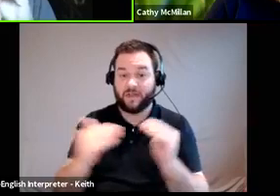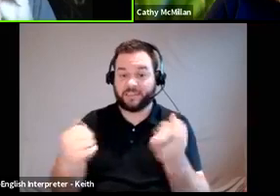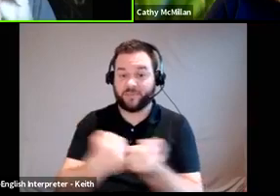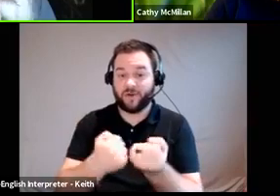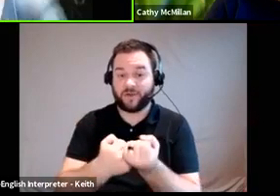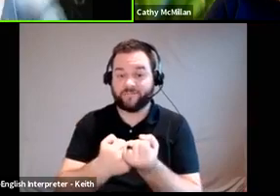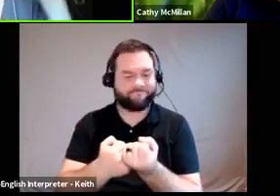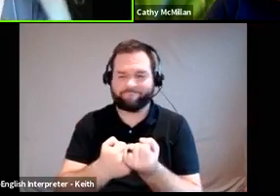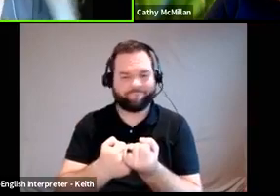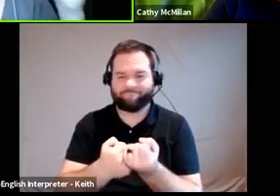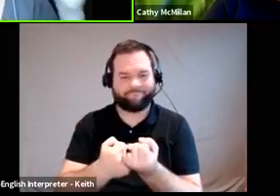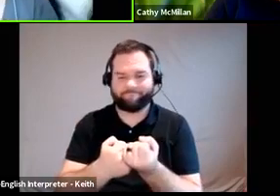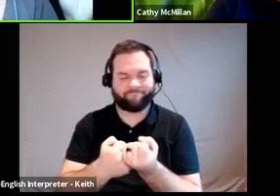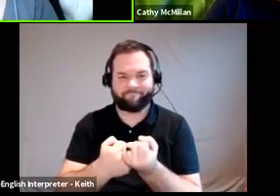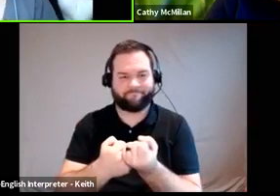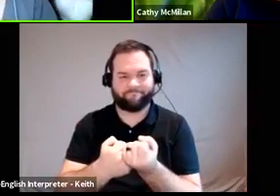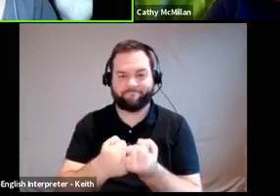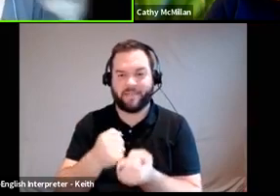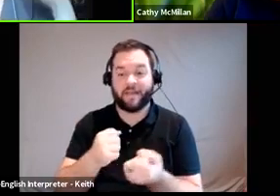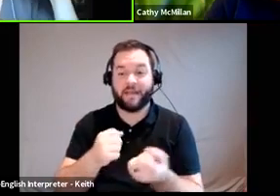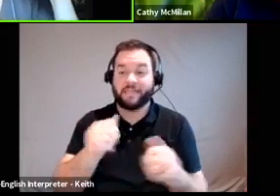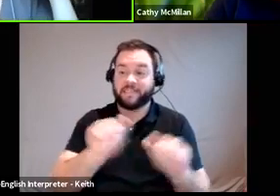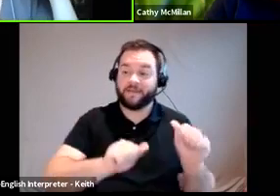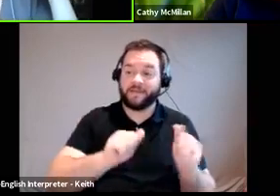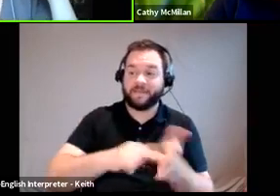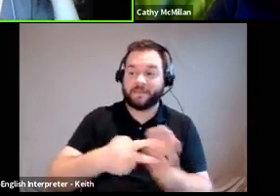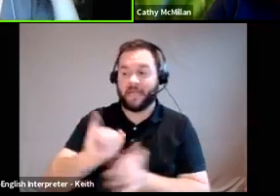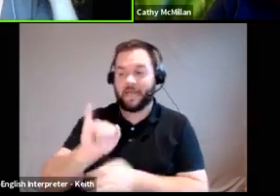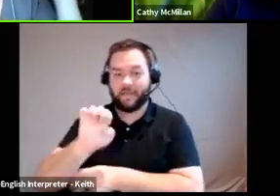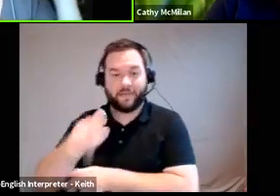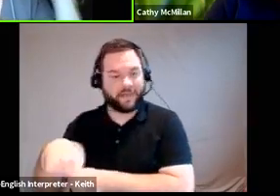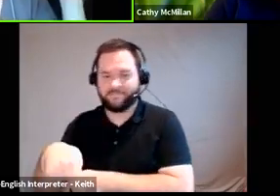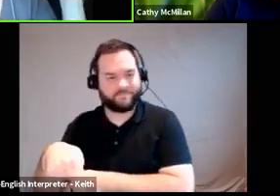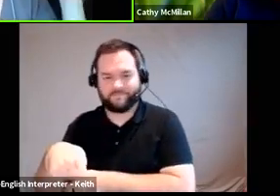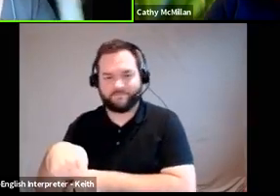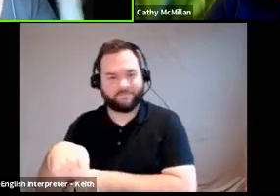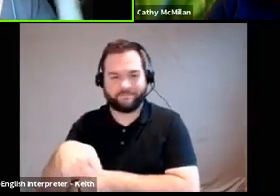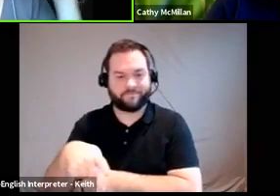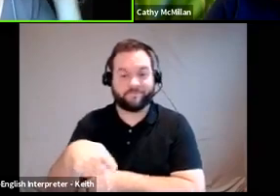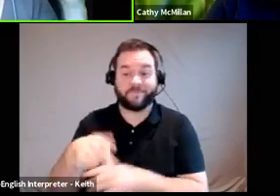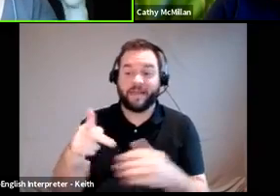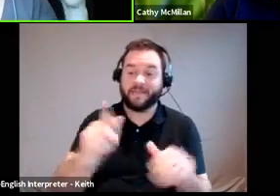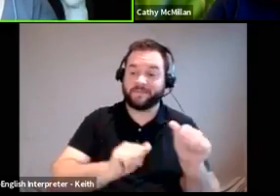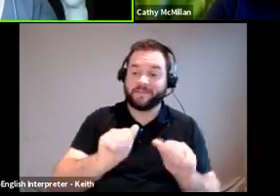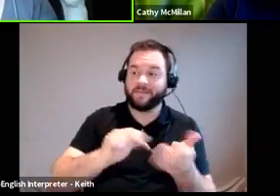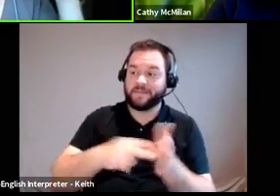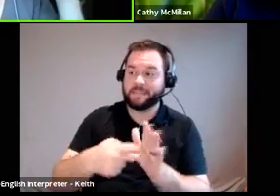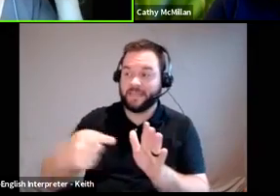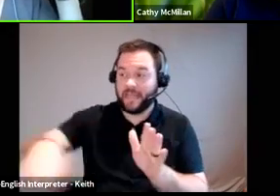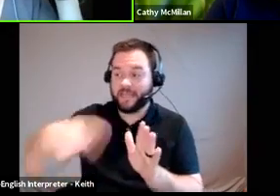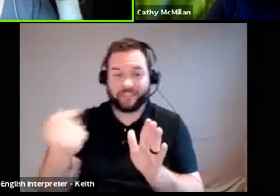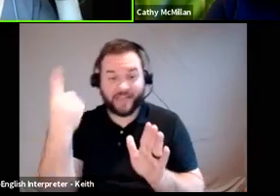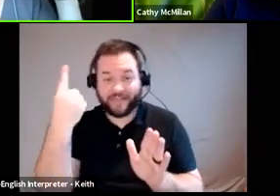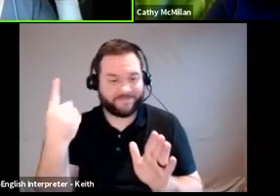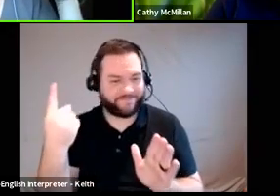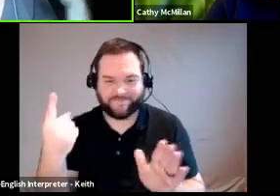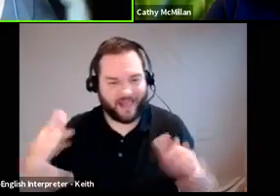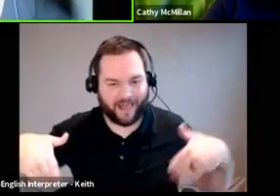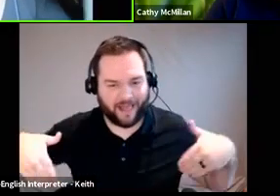assessment. does now not equal support. It does It does not equal an IP It does not equal an IP, it does not It does not equal an IP, it does not even equal understanding of what that is.